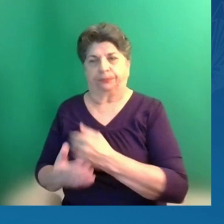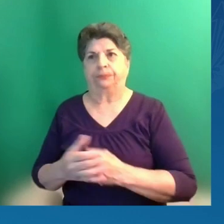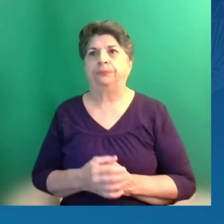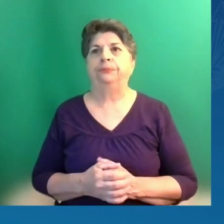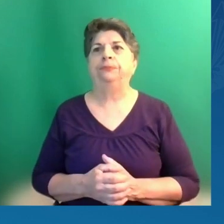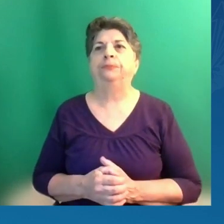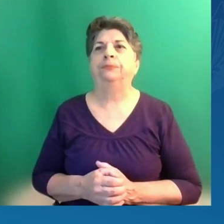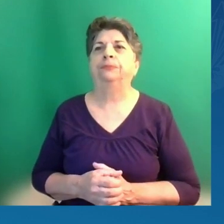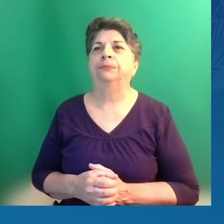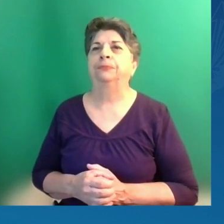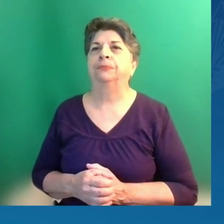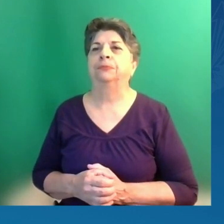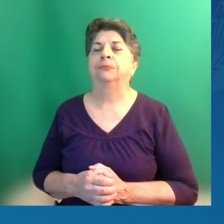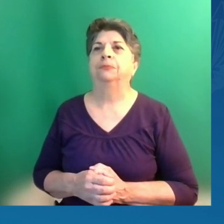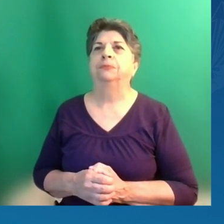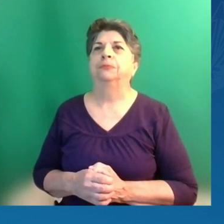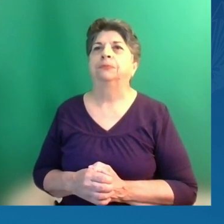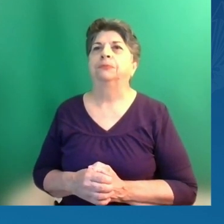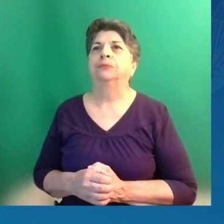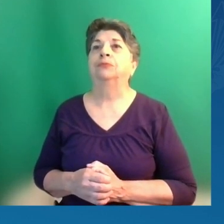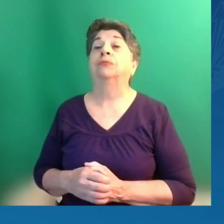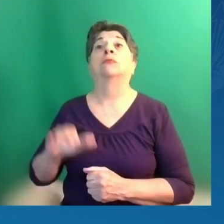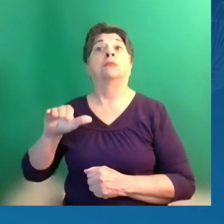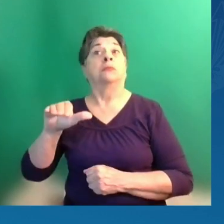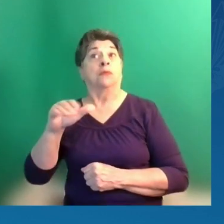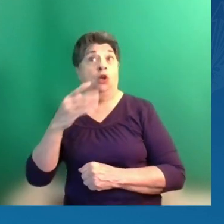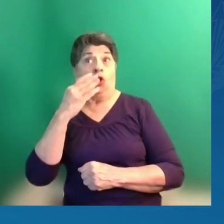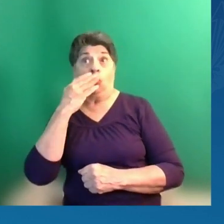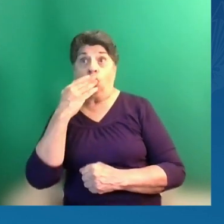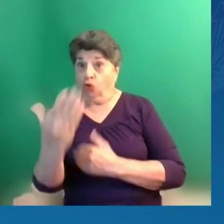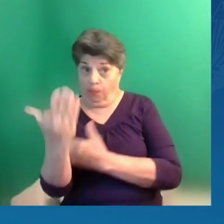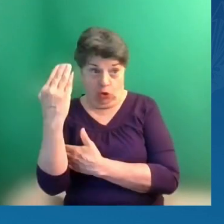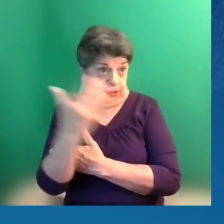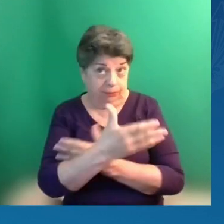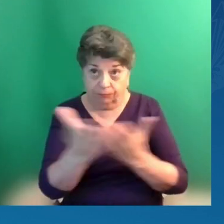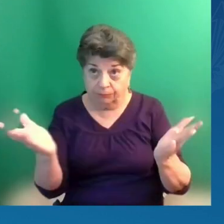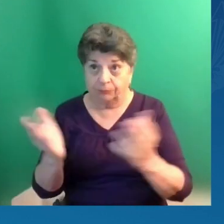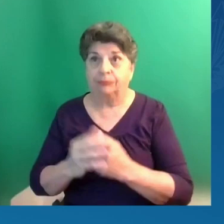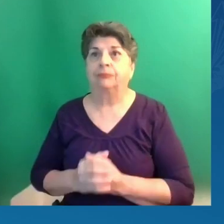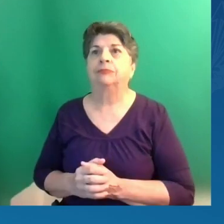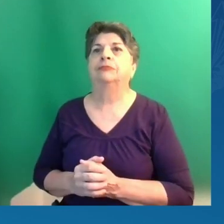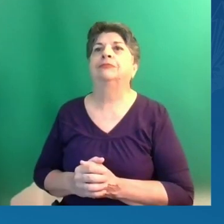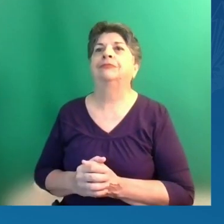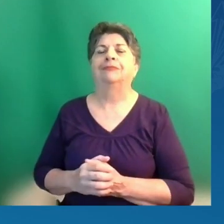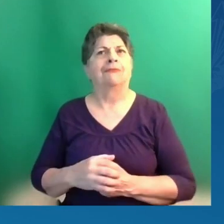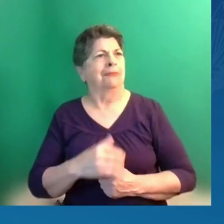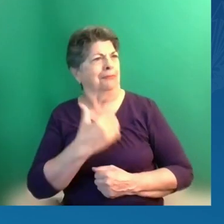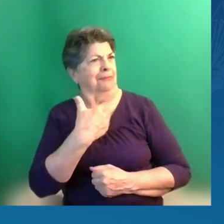Administrator Power: Good morning, everyone. Thank you so much, Alice, for your remarks and for your leadership